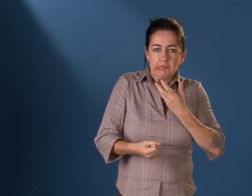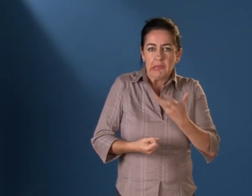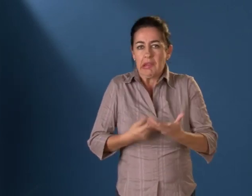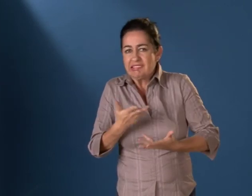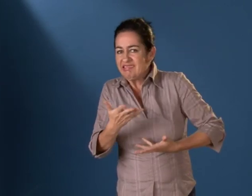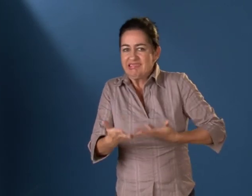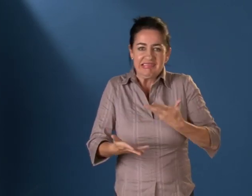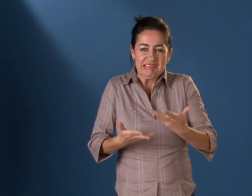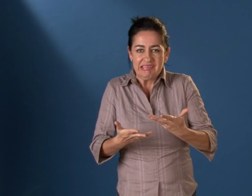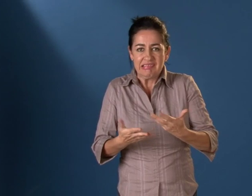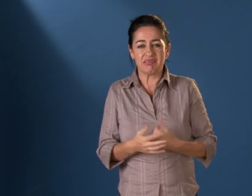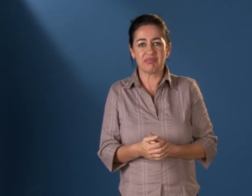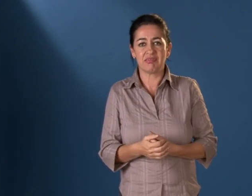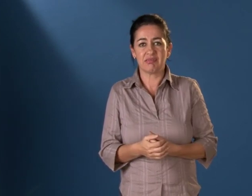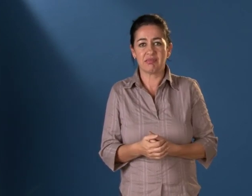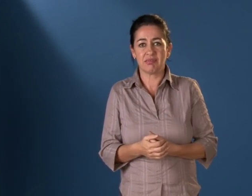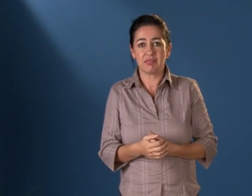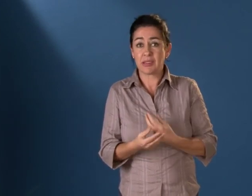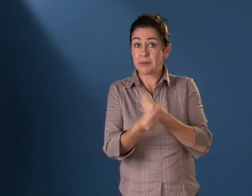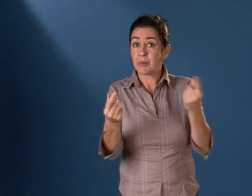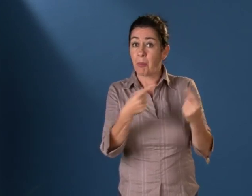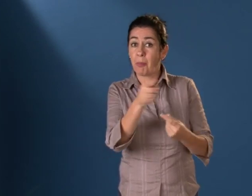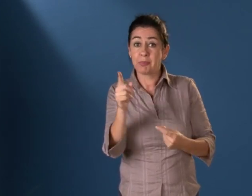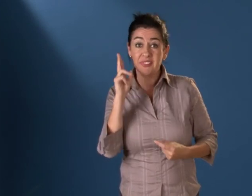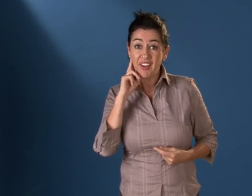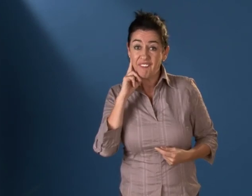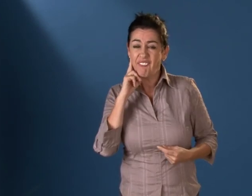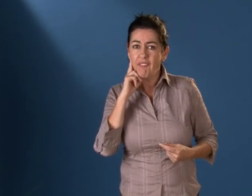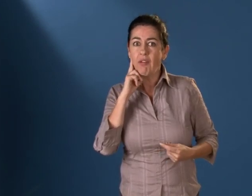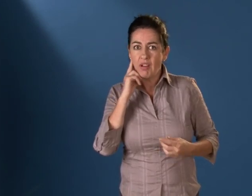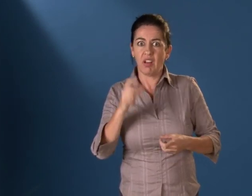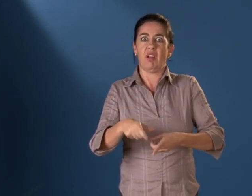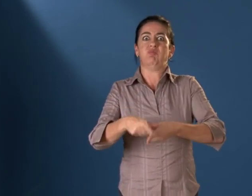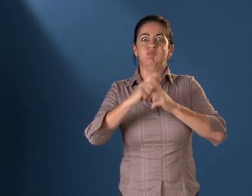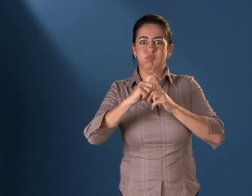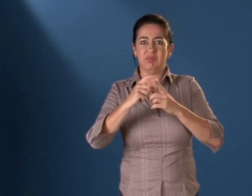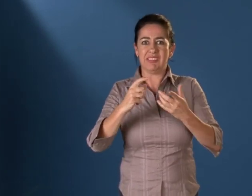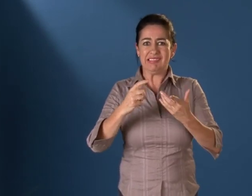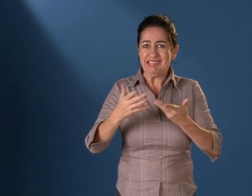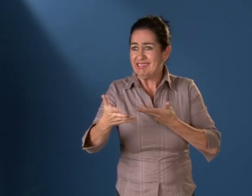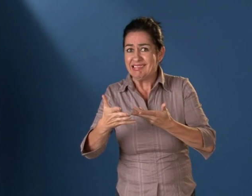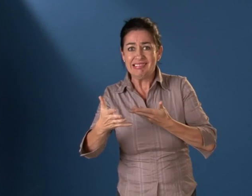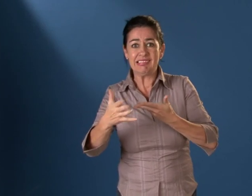can be challenging. It can be even more difficult when there are communication barriers to overcome.